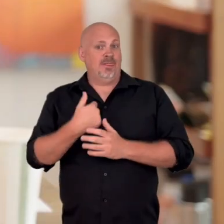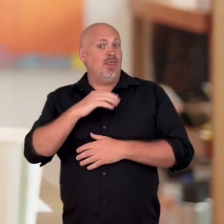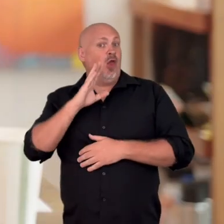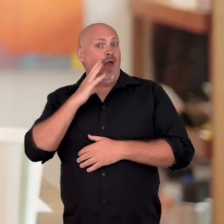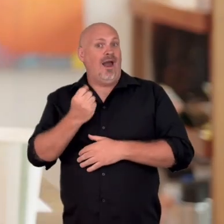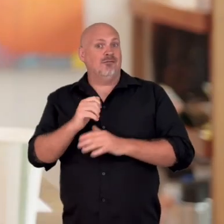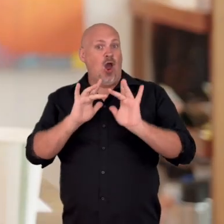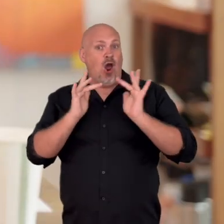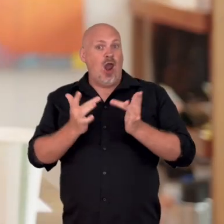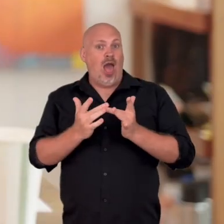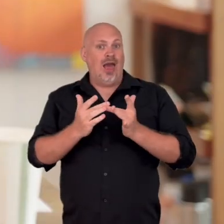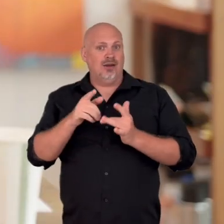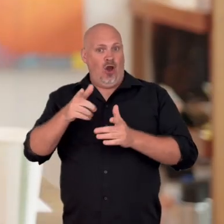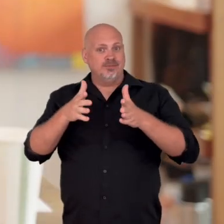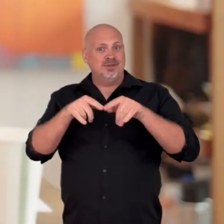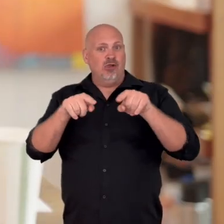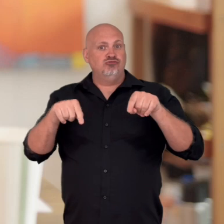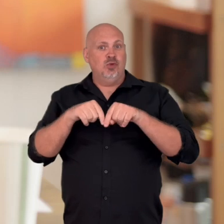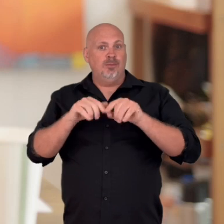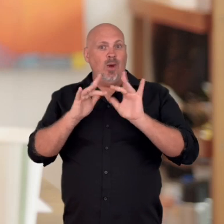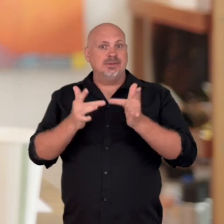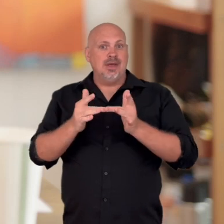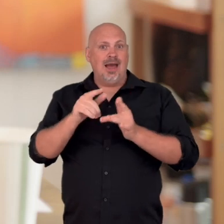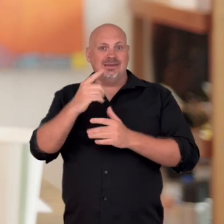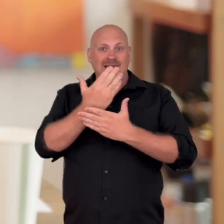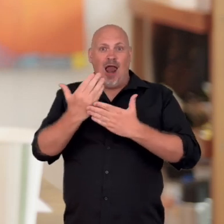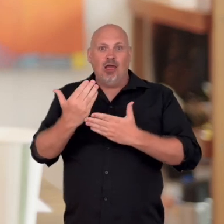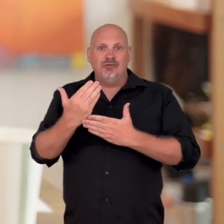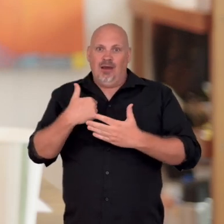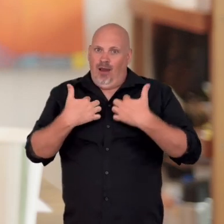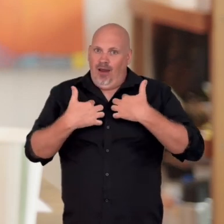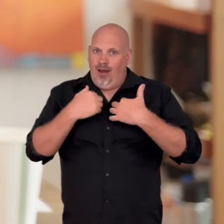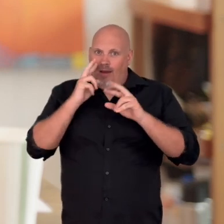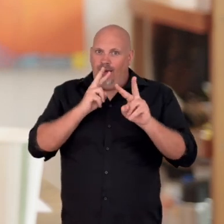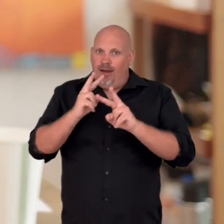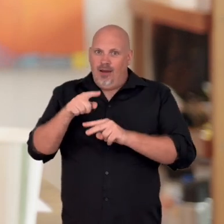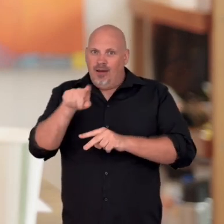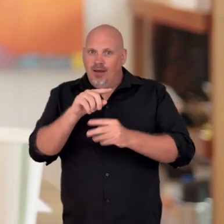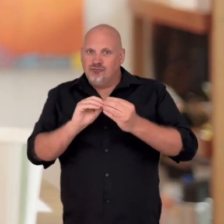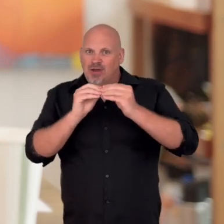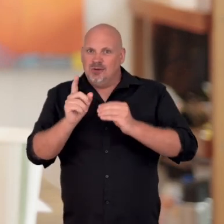thank you so much for joining my workshop at the Hospital Rooms Digital Art School my name is Ken Nwadiogbu